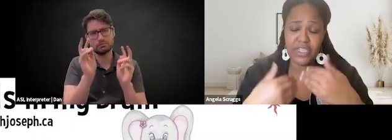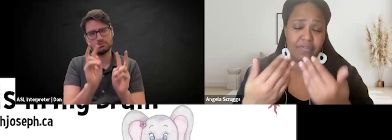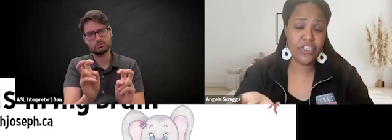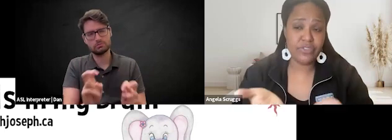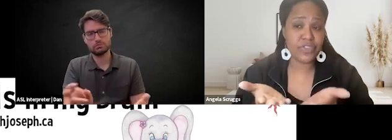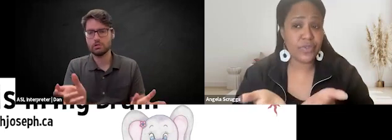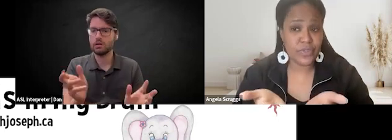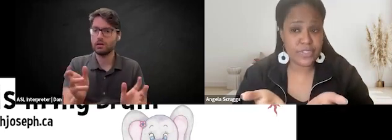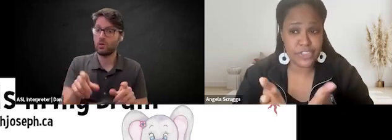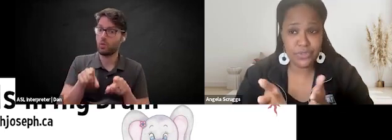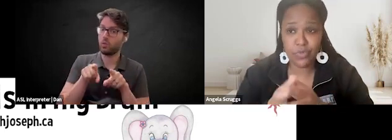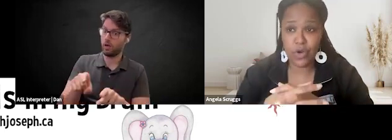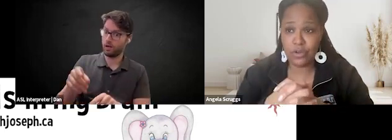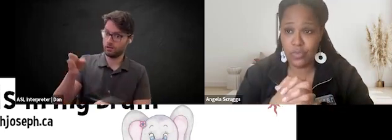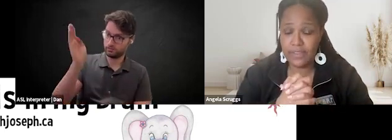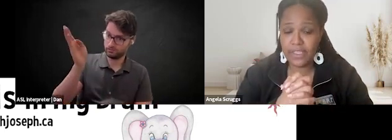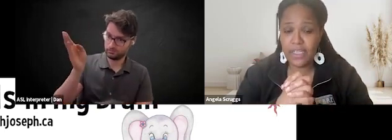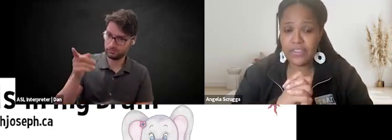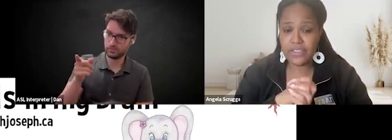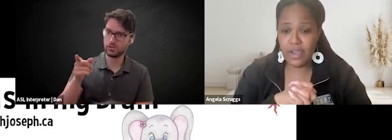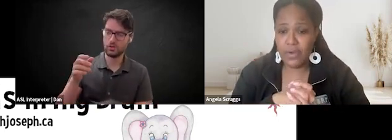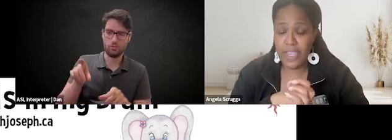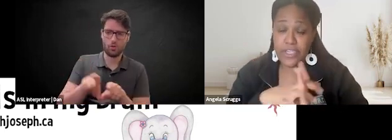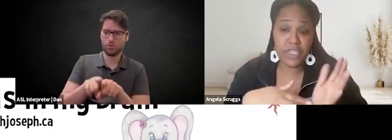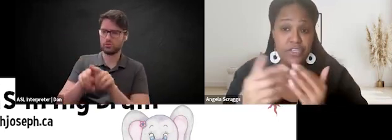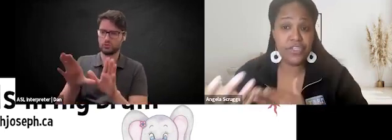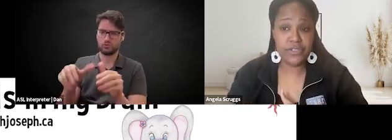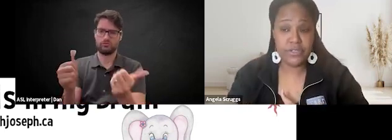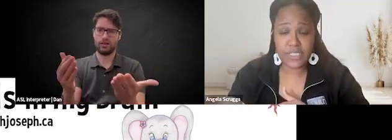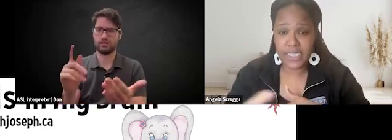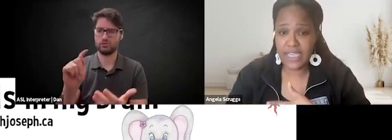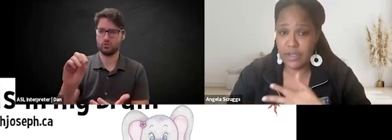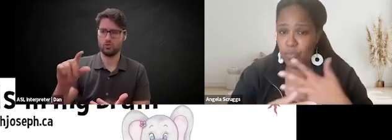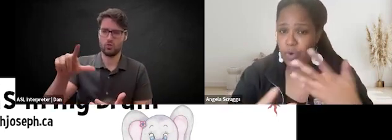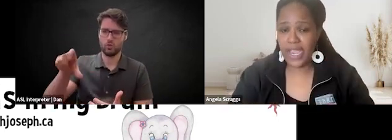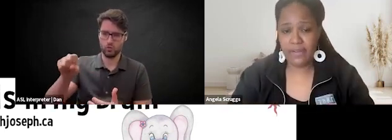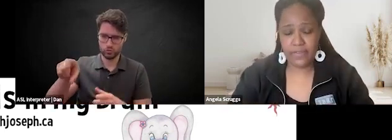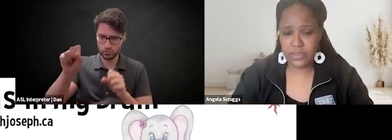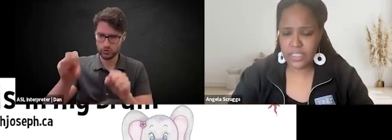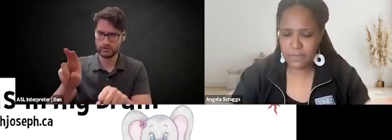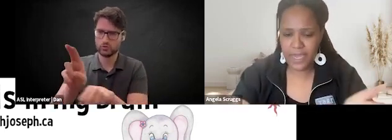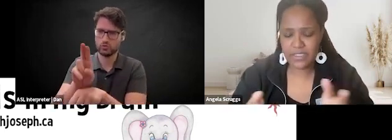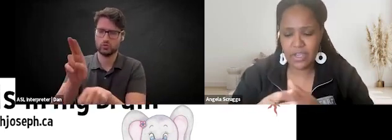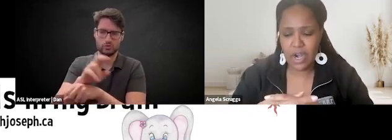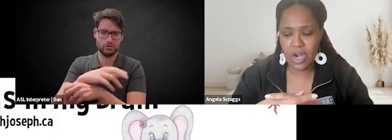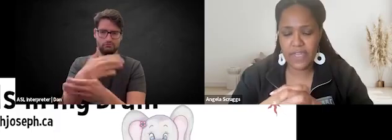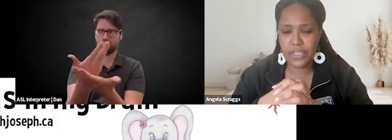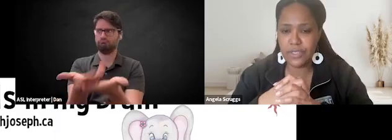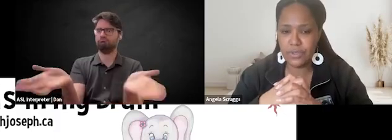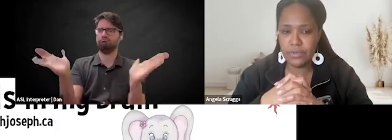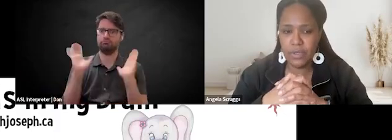I'm also giving you tools that you can work with. So, and you can use again wherever the spaces are that you,